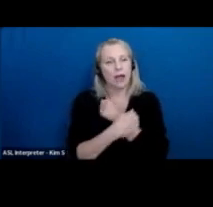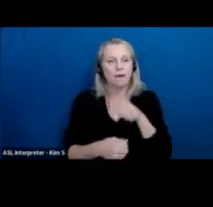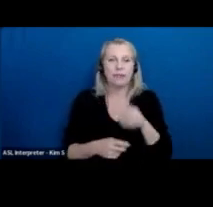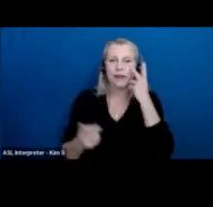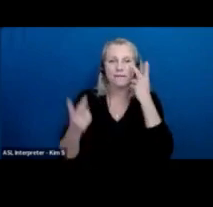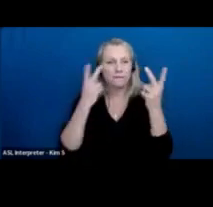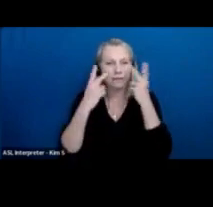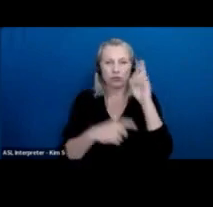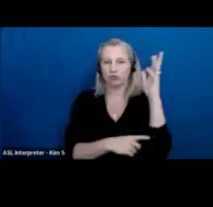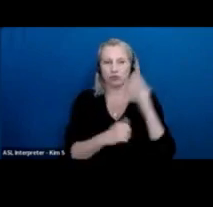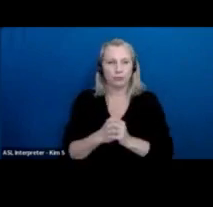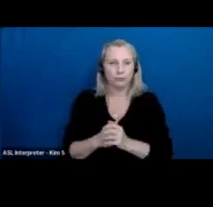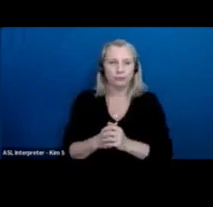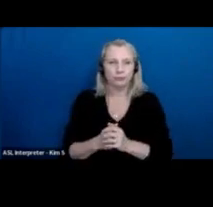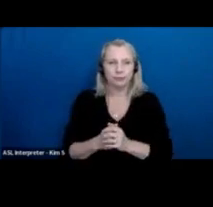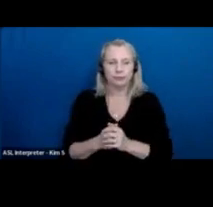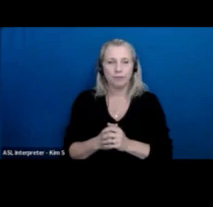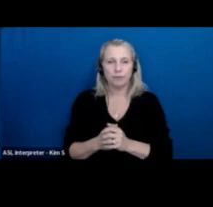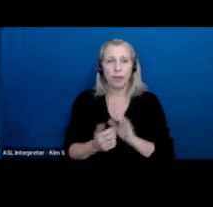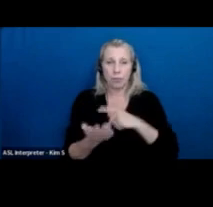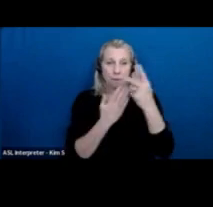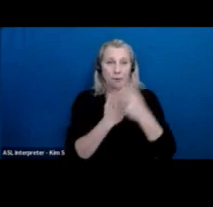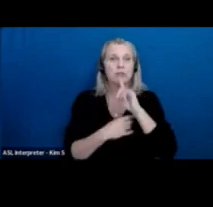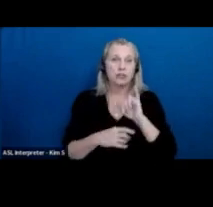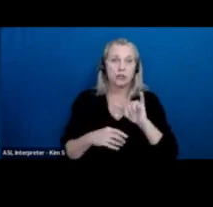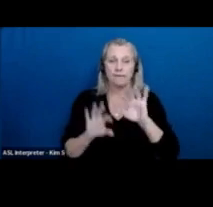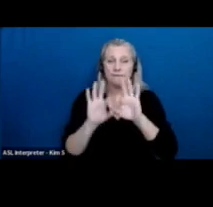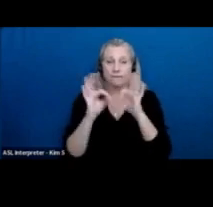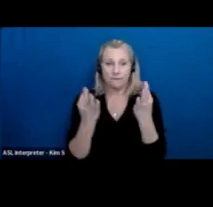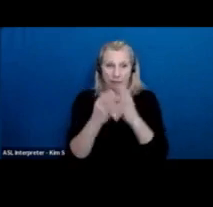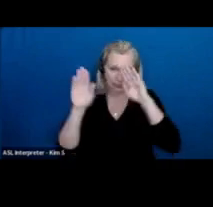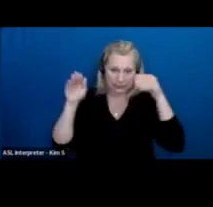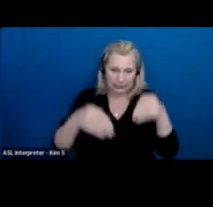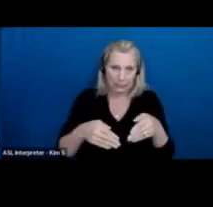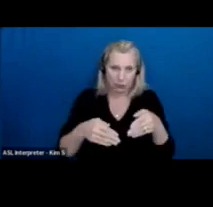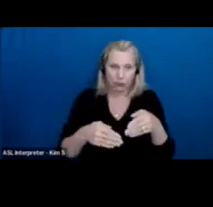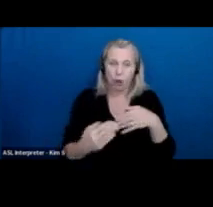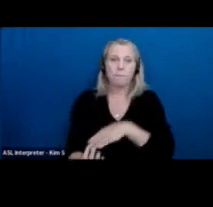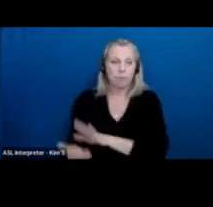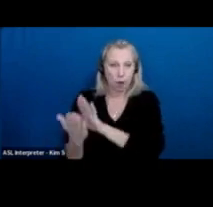here. Wraparound is actually a family centered approach. And then wraparound we are very